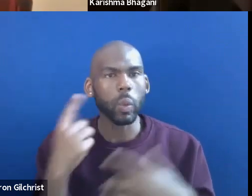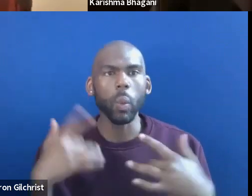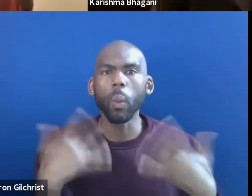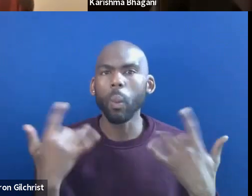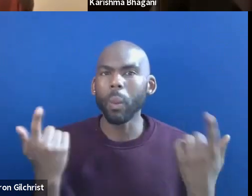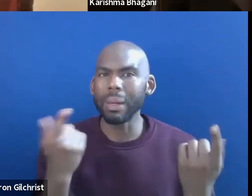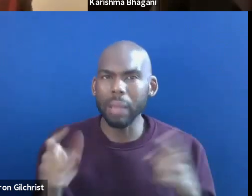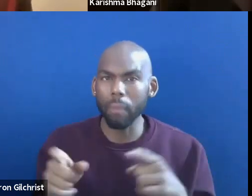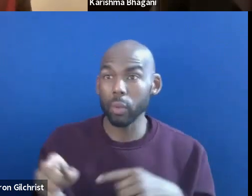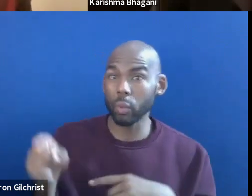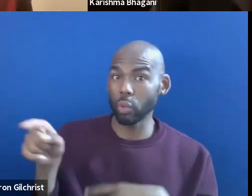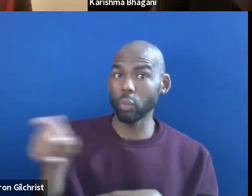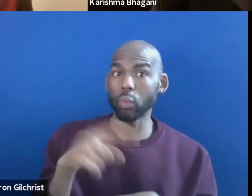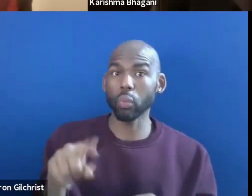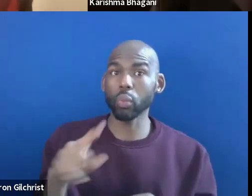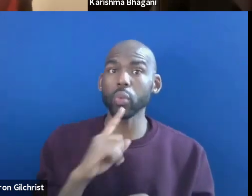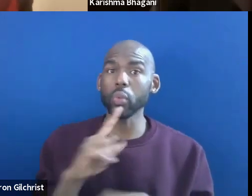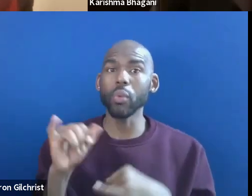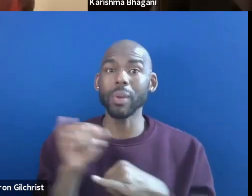You are the, you know, the industry is in your hands